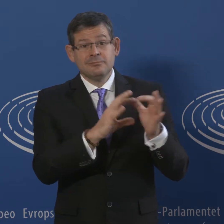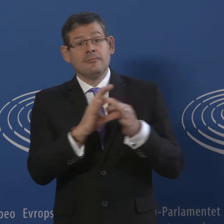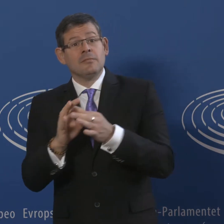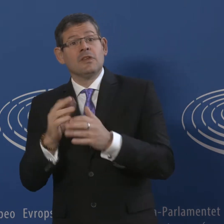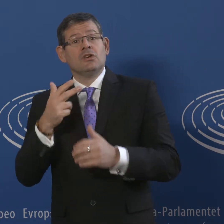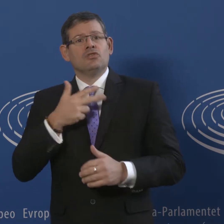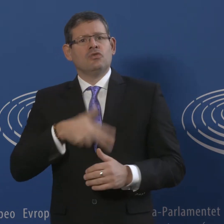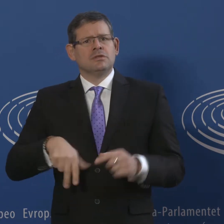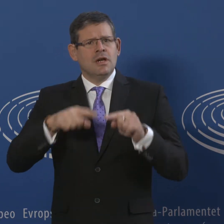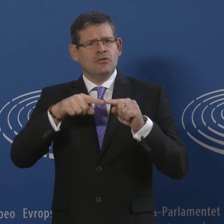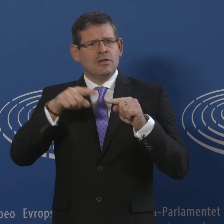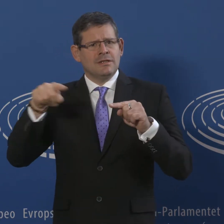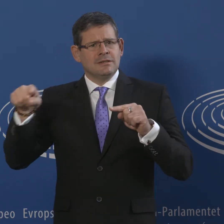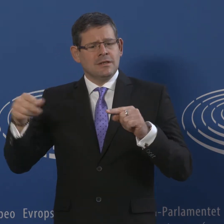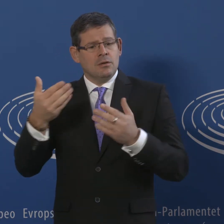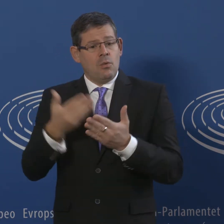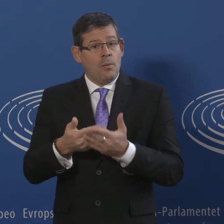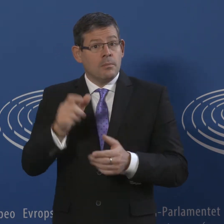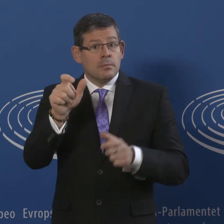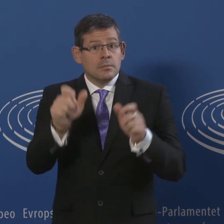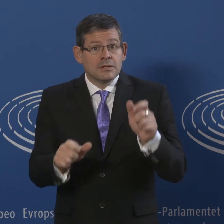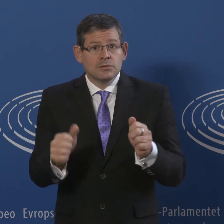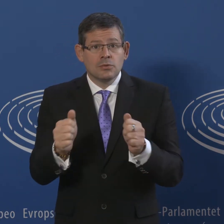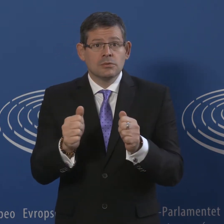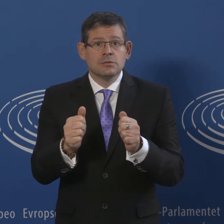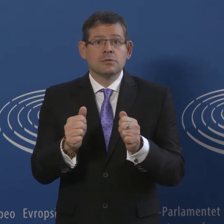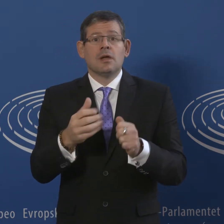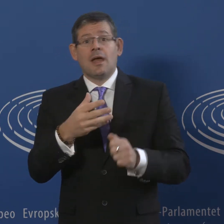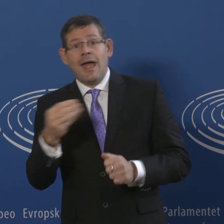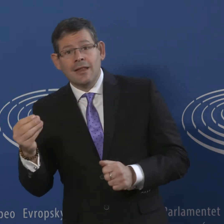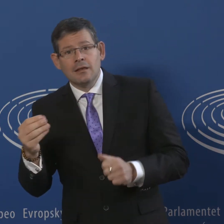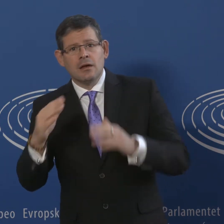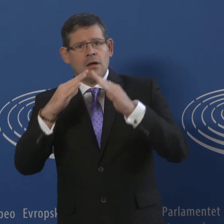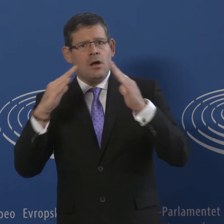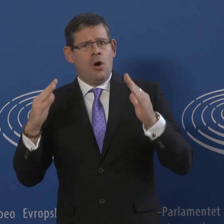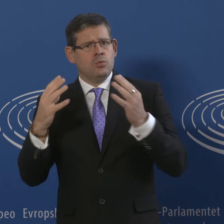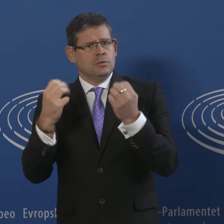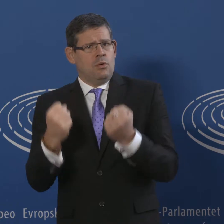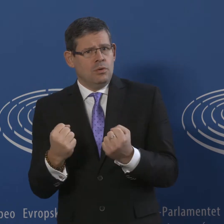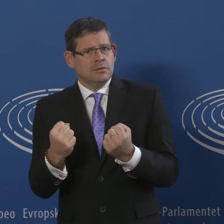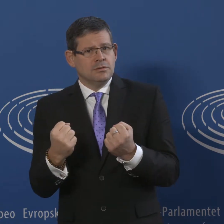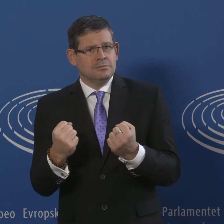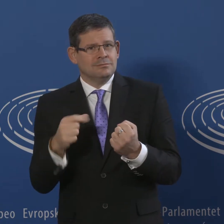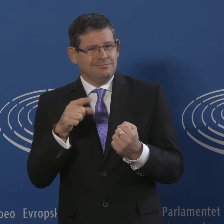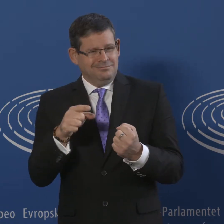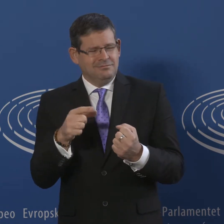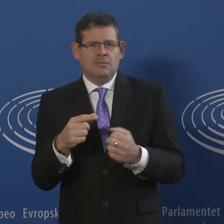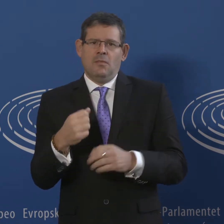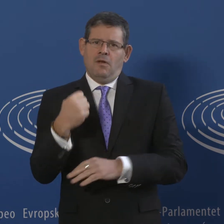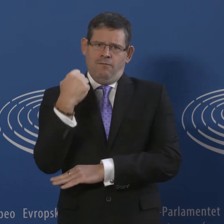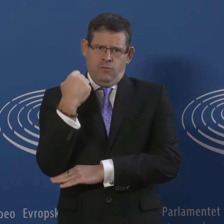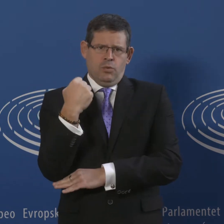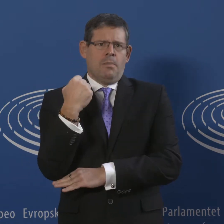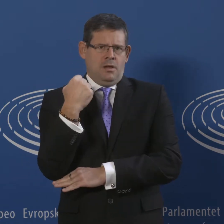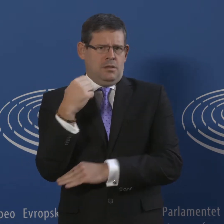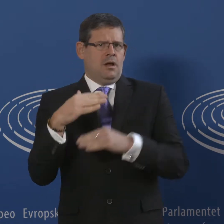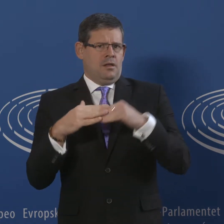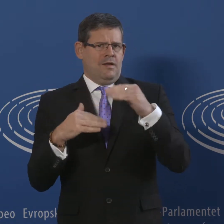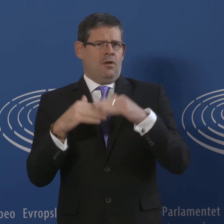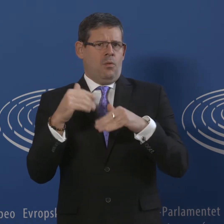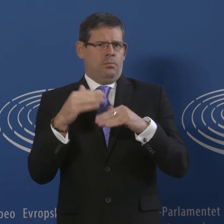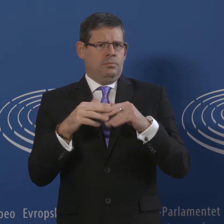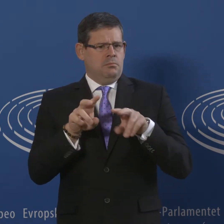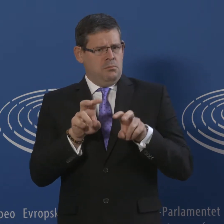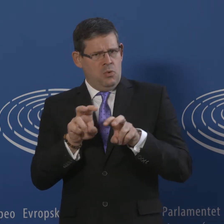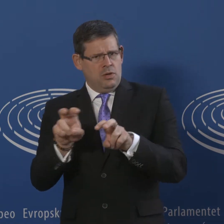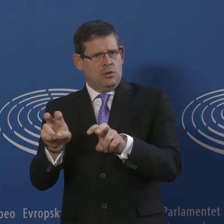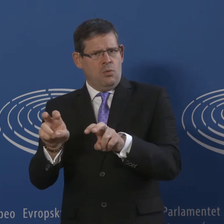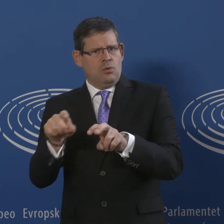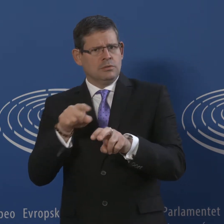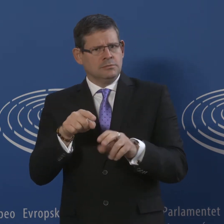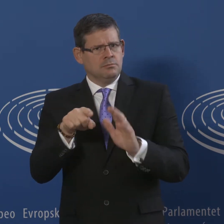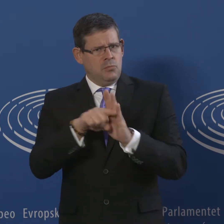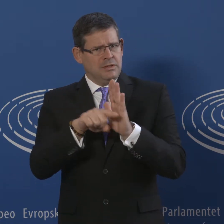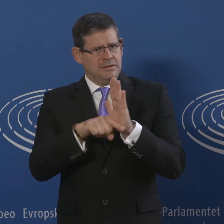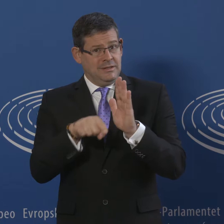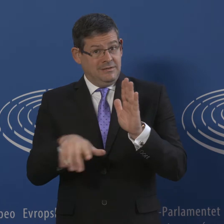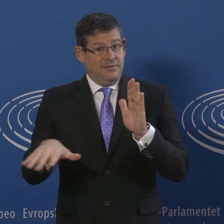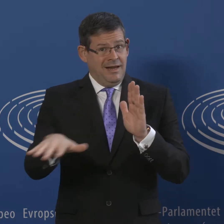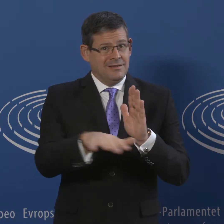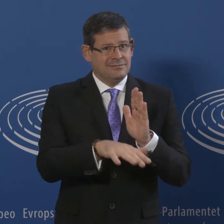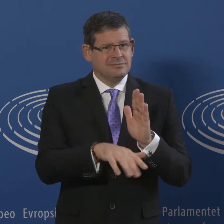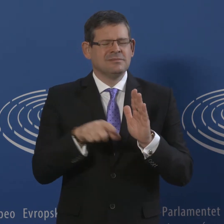social statistics on persons and households - which are fundamental to develop and monitor appropriate policies in this field -